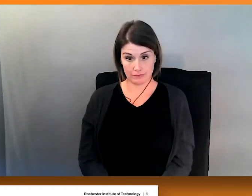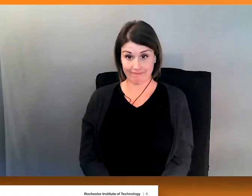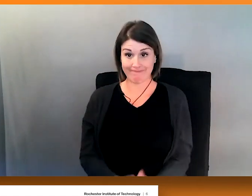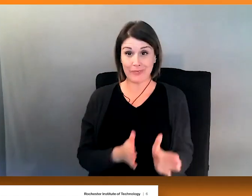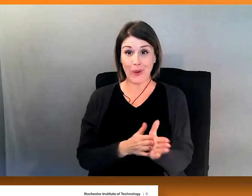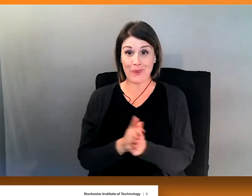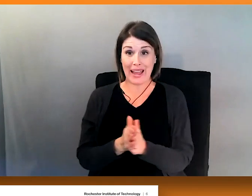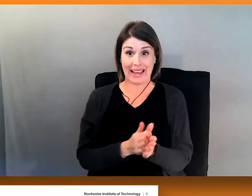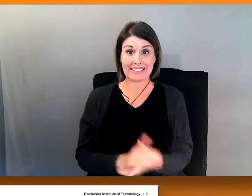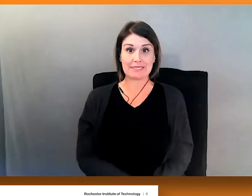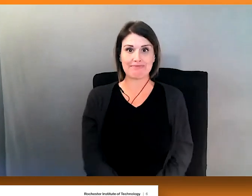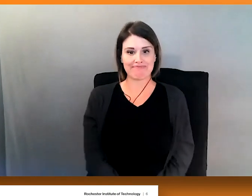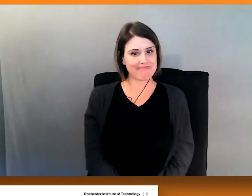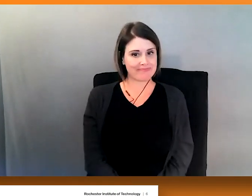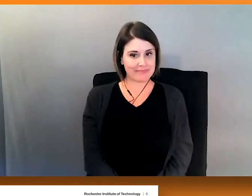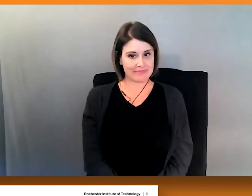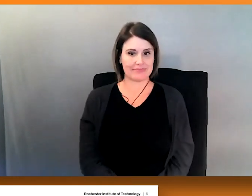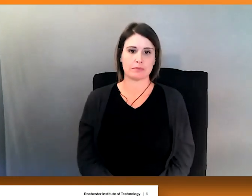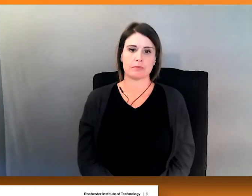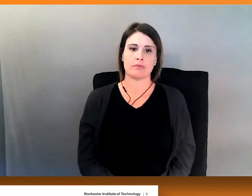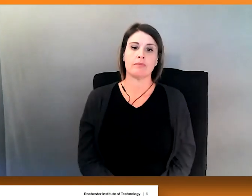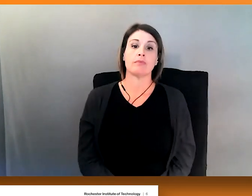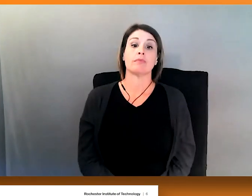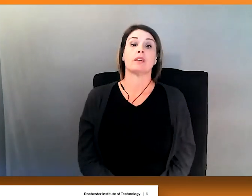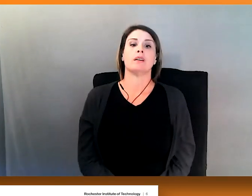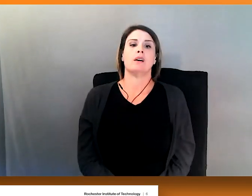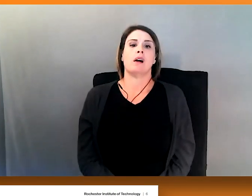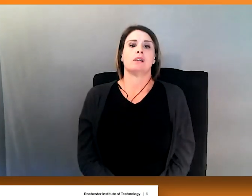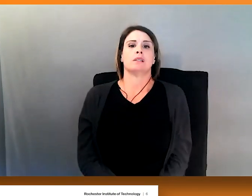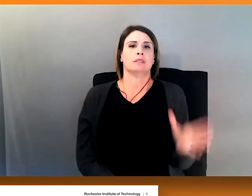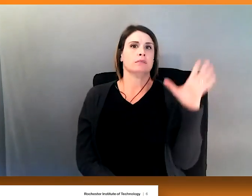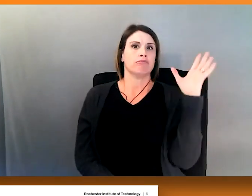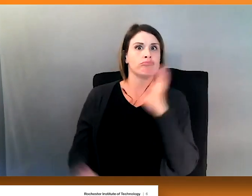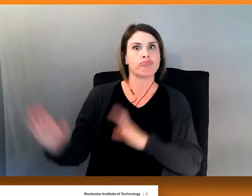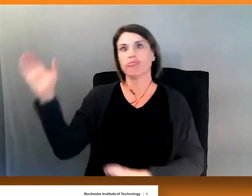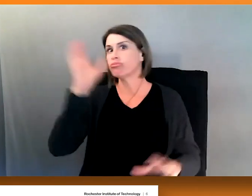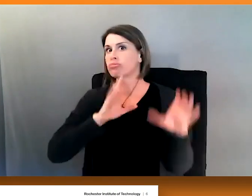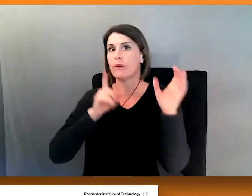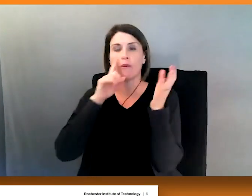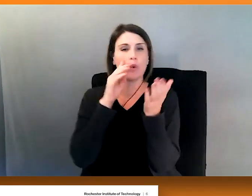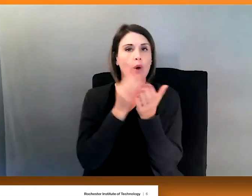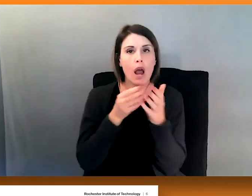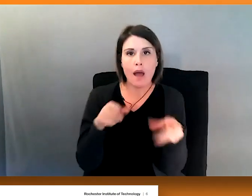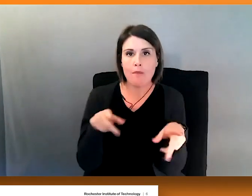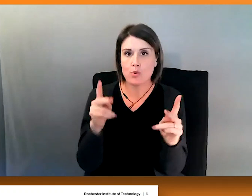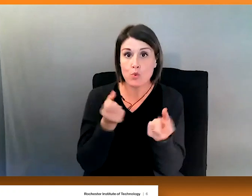OK. There are so many different places to go to find funding opportunities.